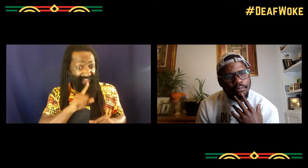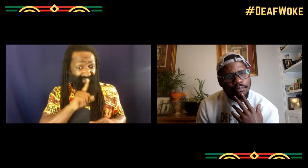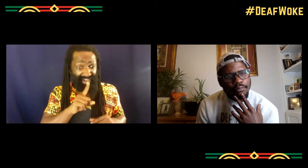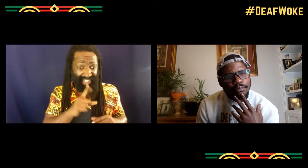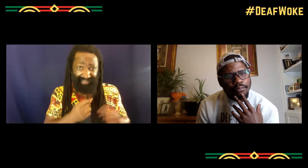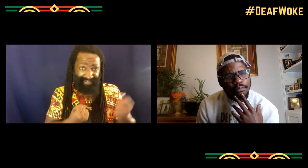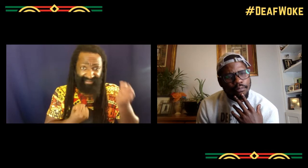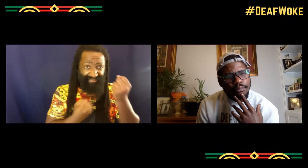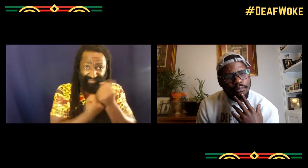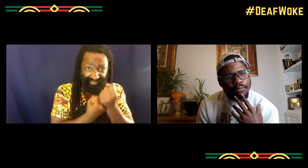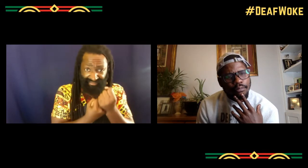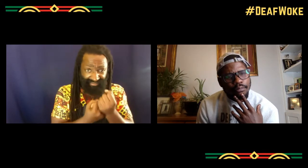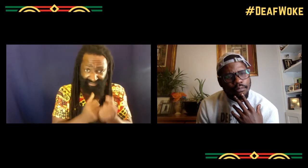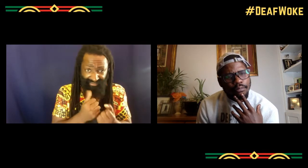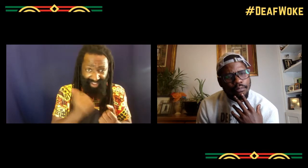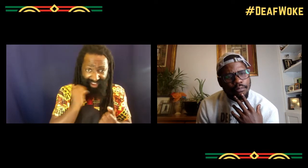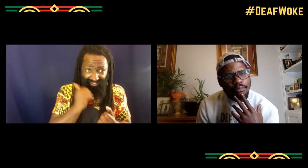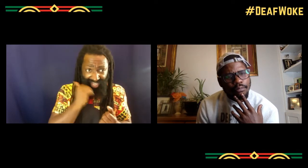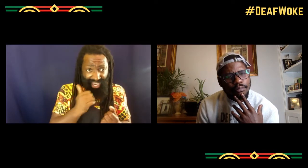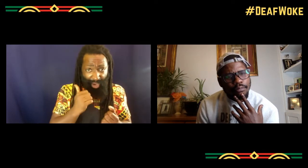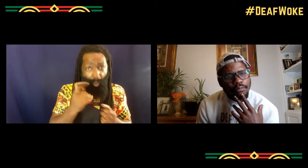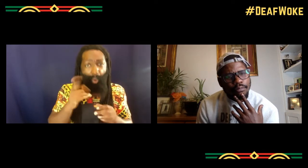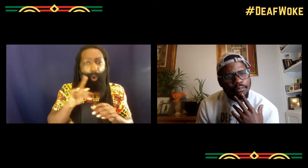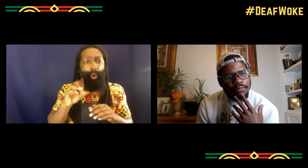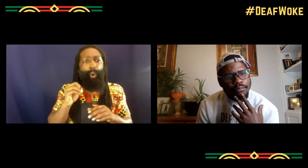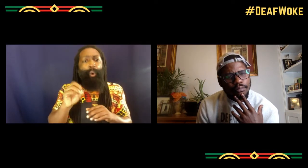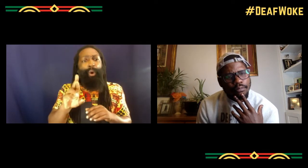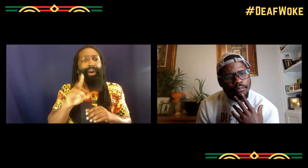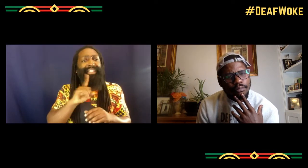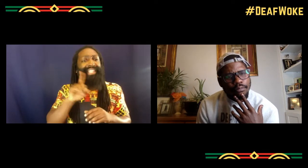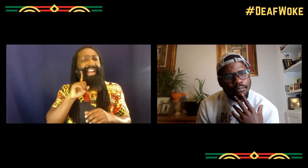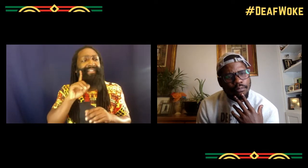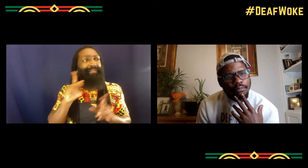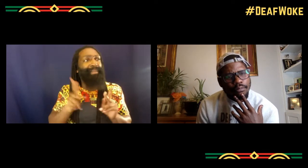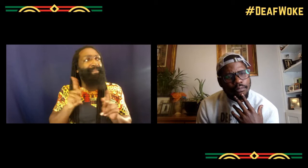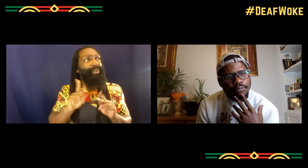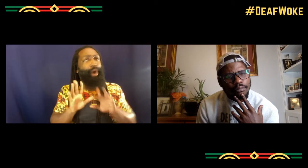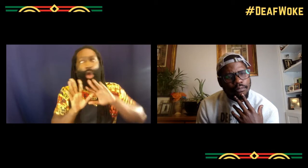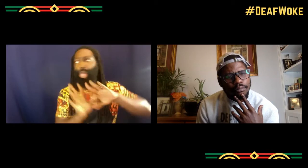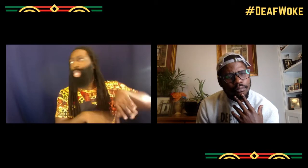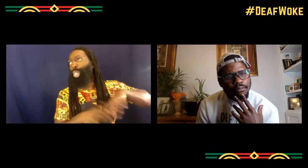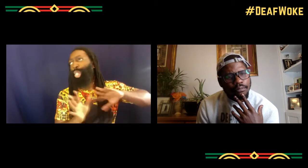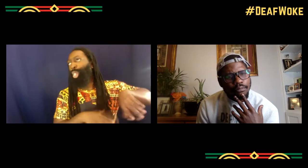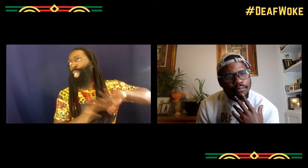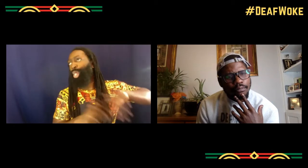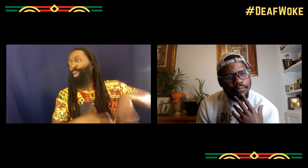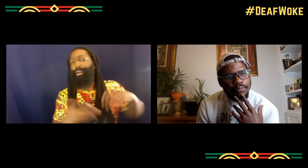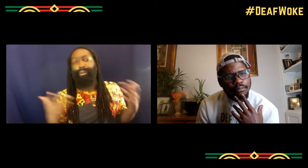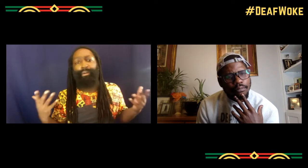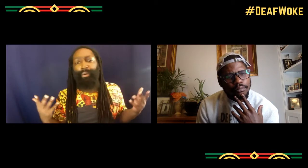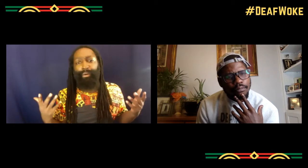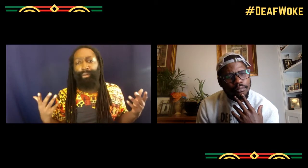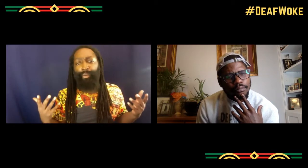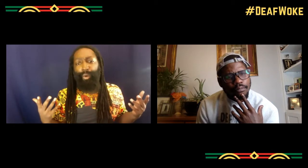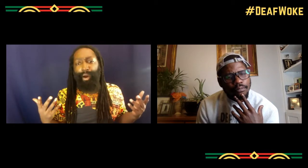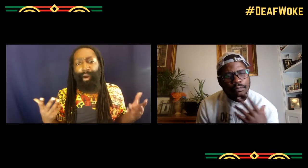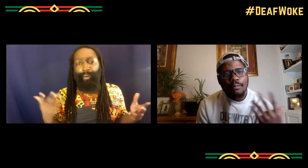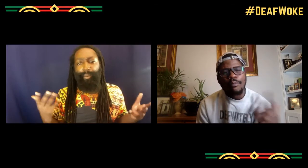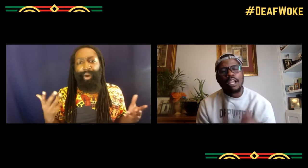are actually empowerment I think. And so, is that giving that support every day or do deaf people kind put you off to the side?